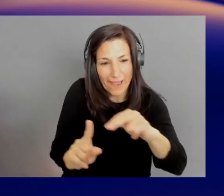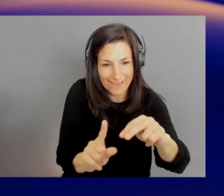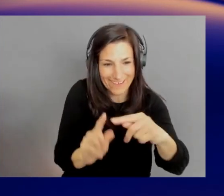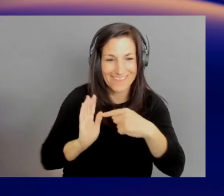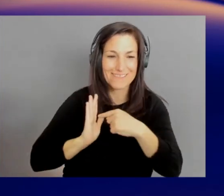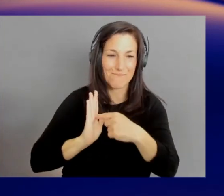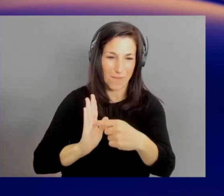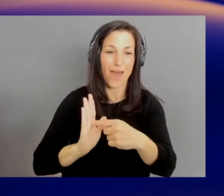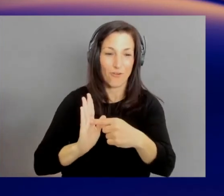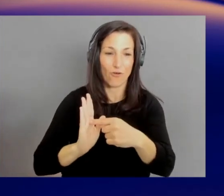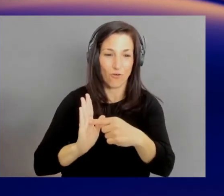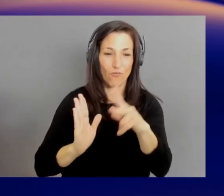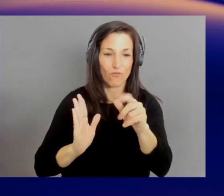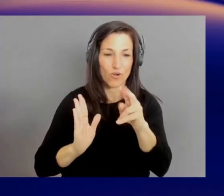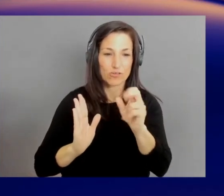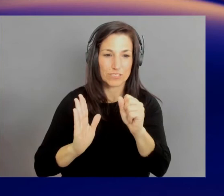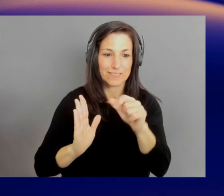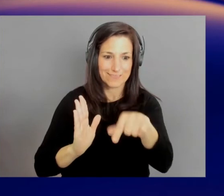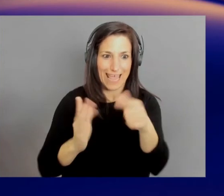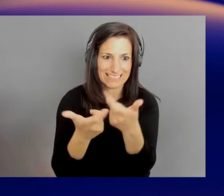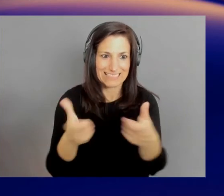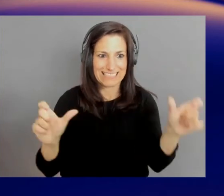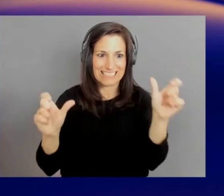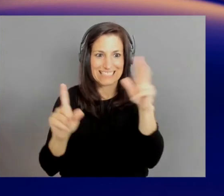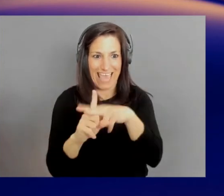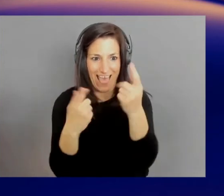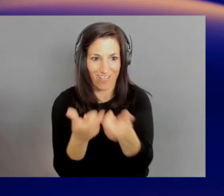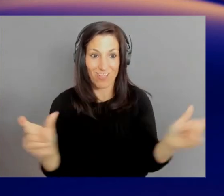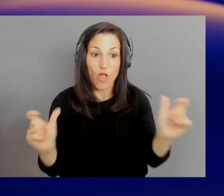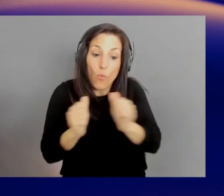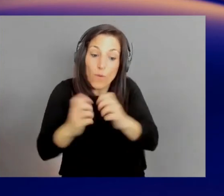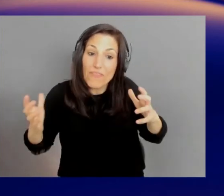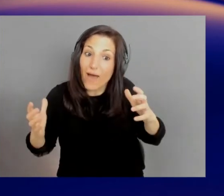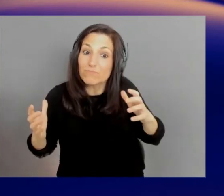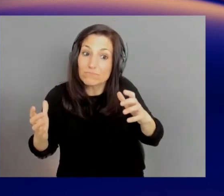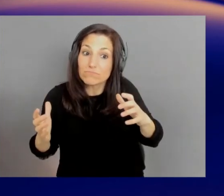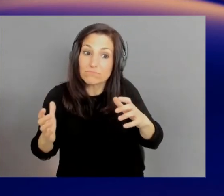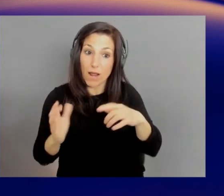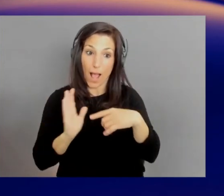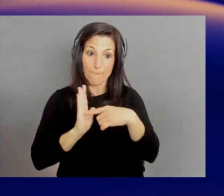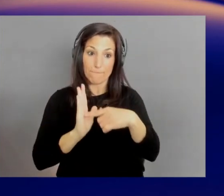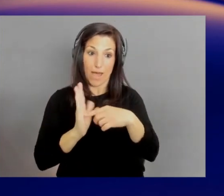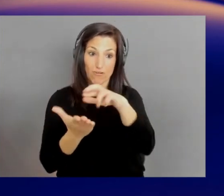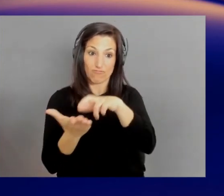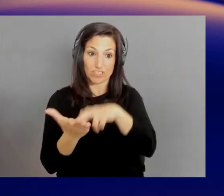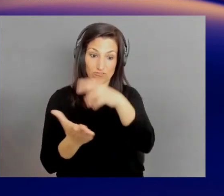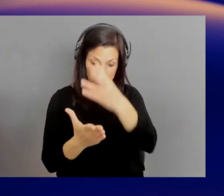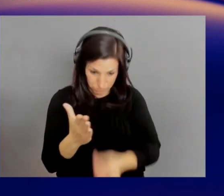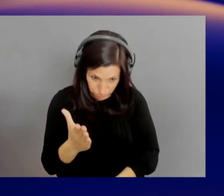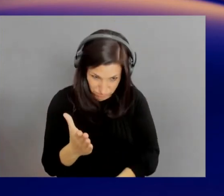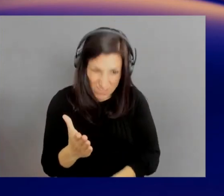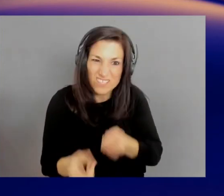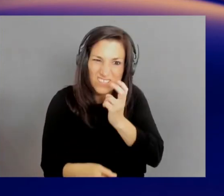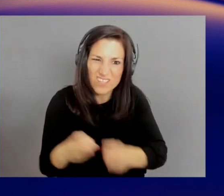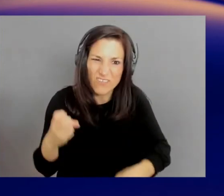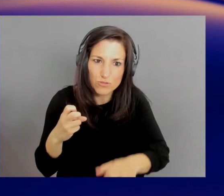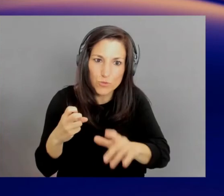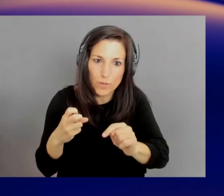So without a model registry, it's really really tough to do that. So the model registry's automatically set up when you instantiate a SageMaker project.